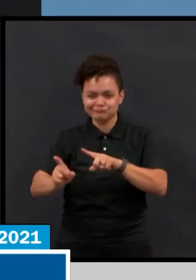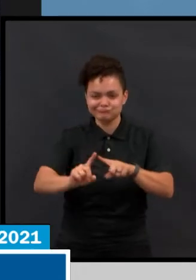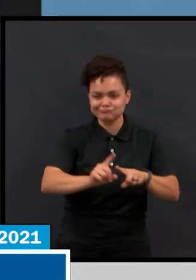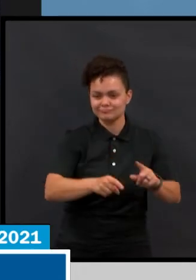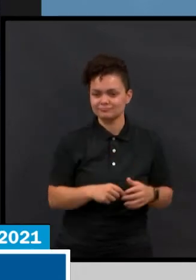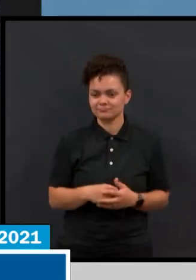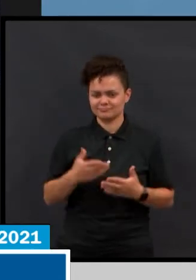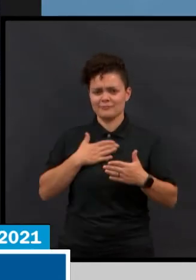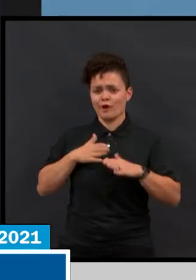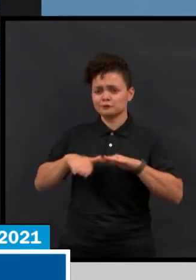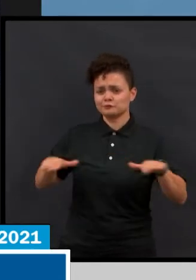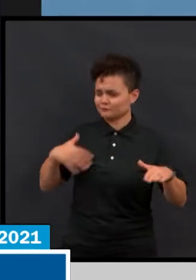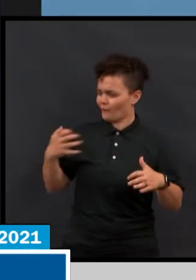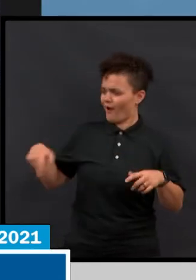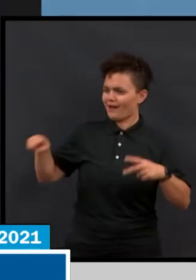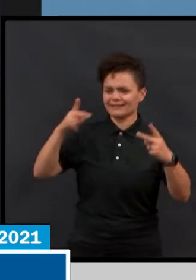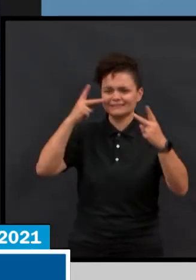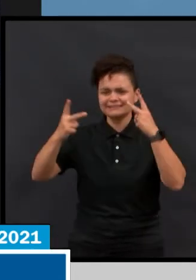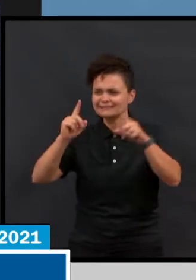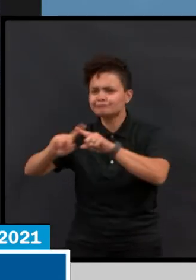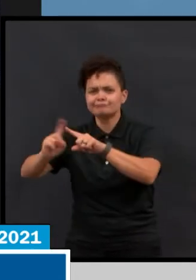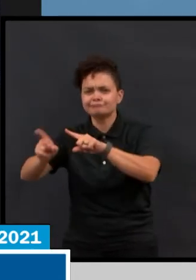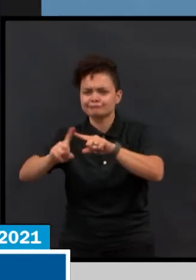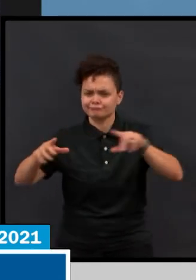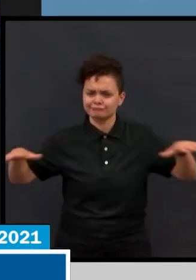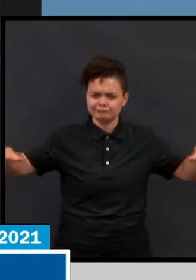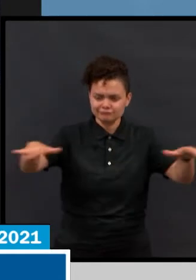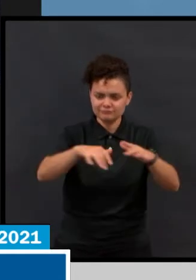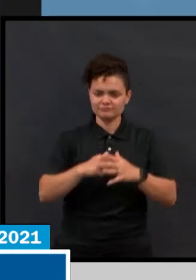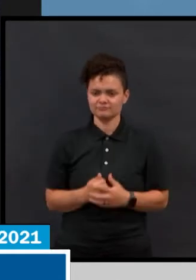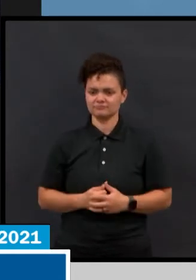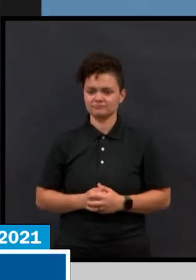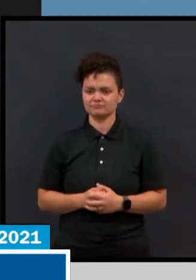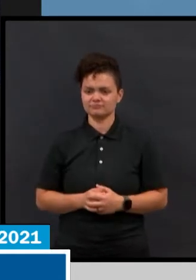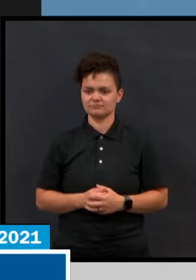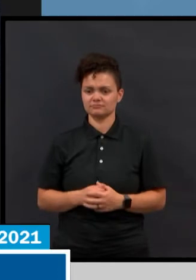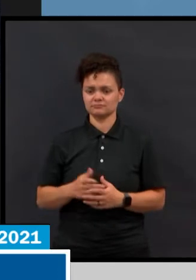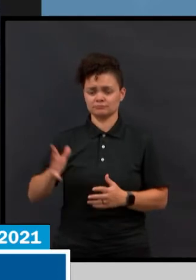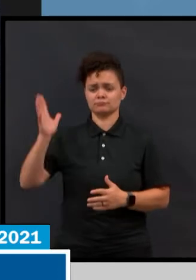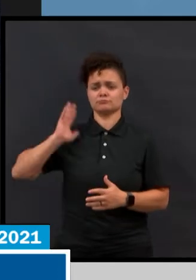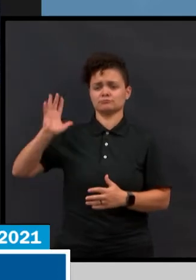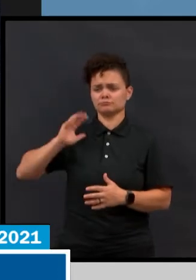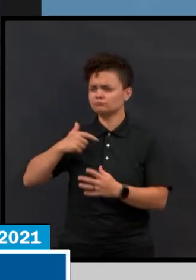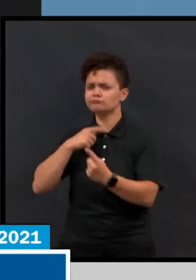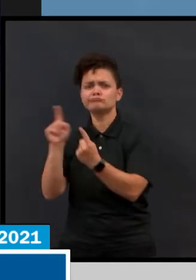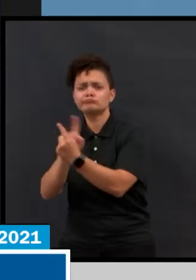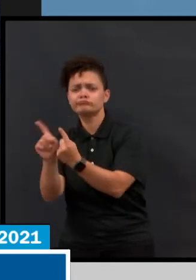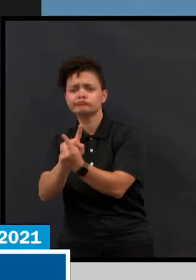i didn't quite know how to meet people i really wanted to get active so someone had suggested that